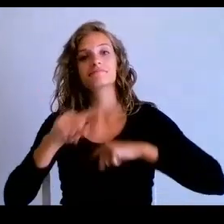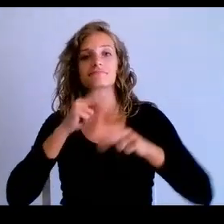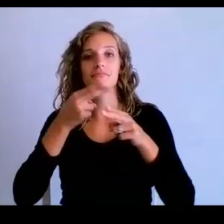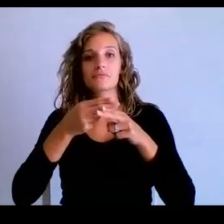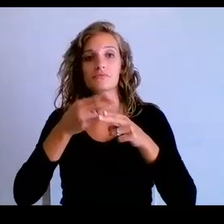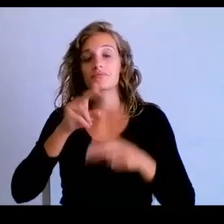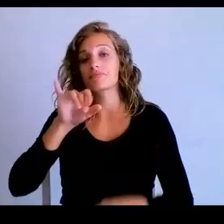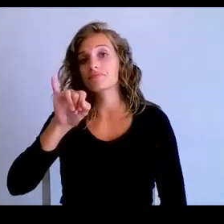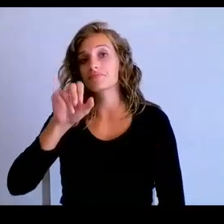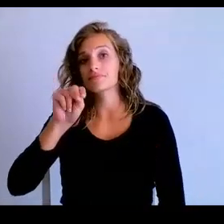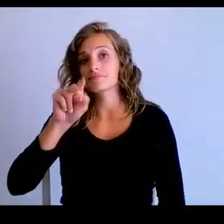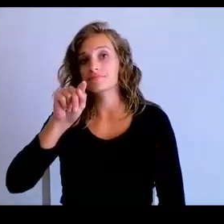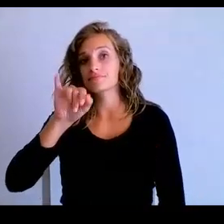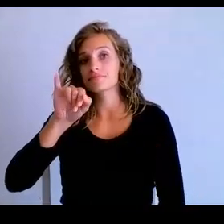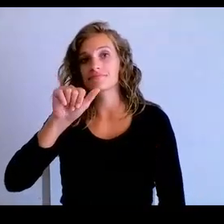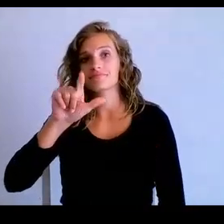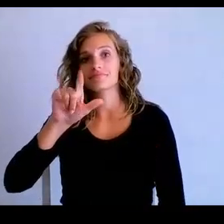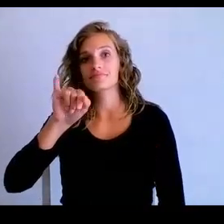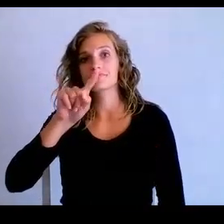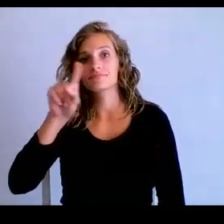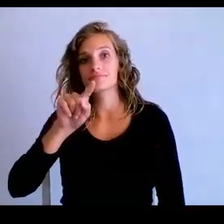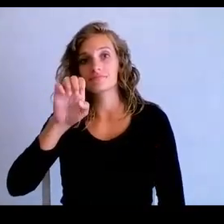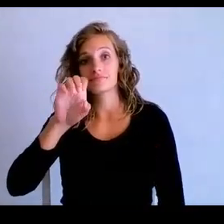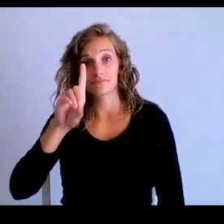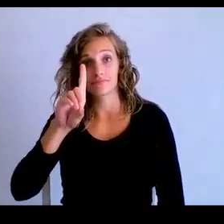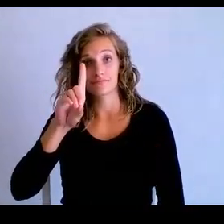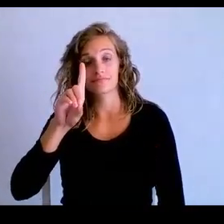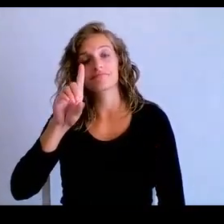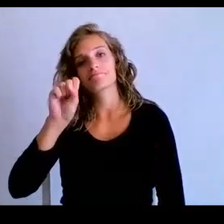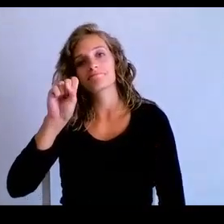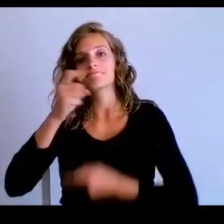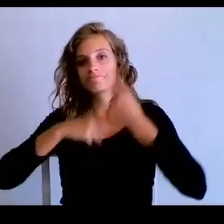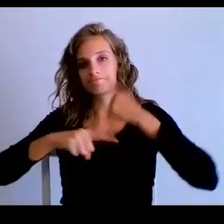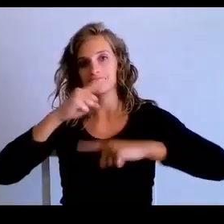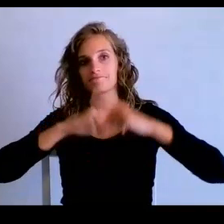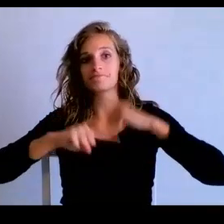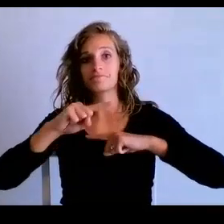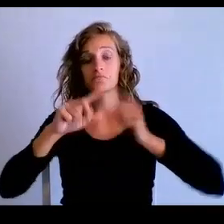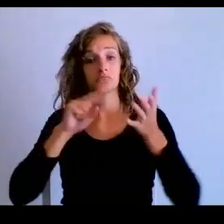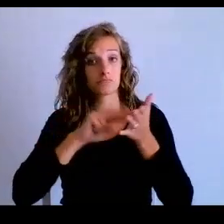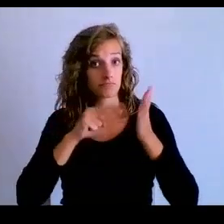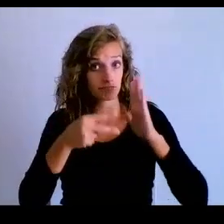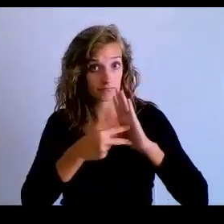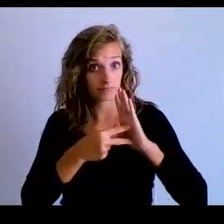the first type of sign we have is called initialized signs